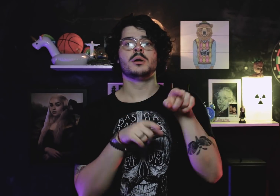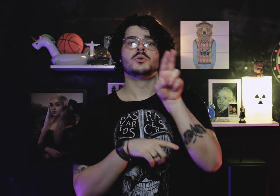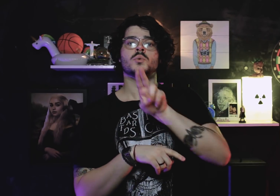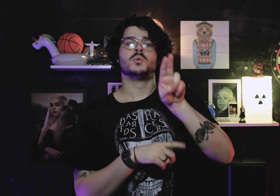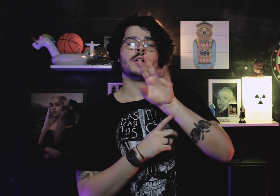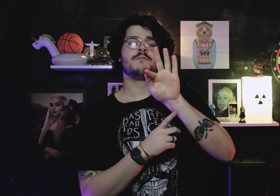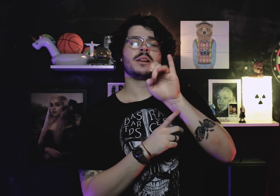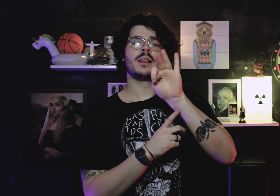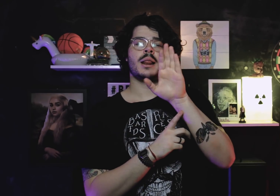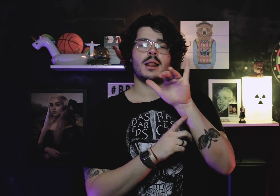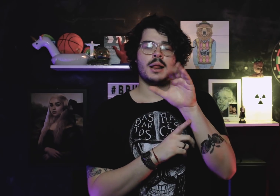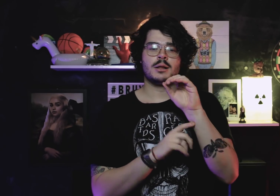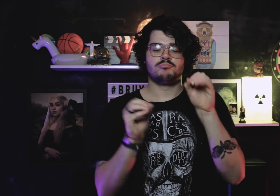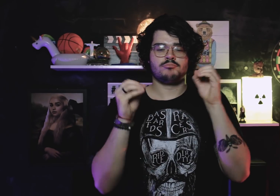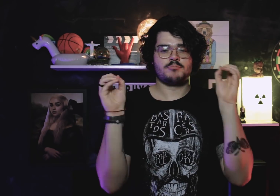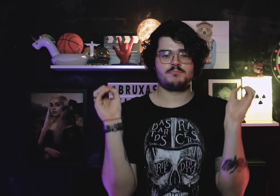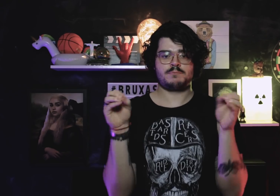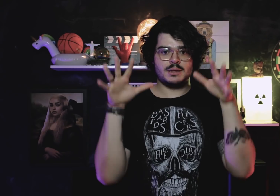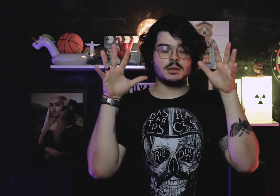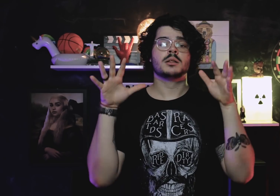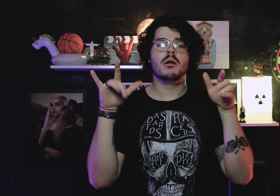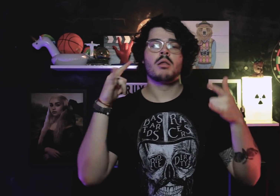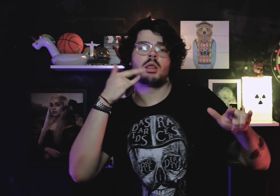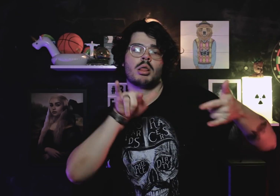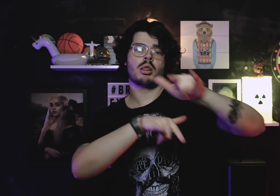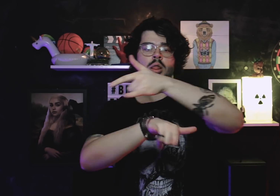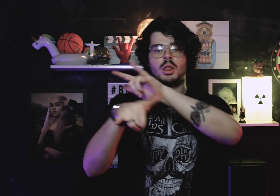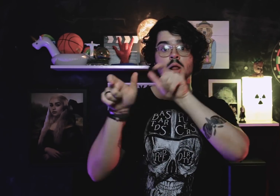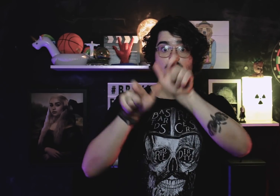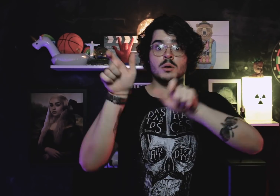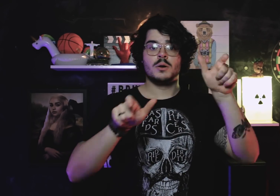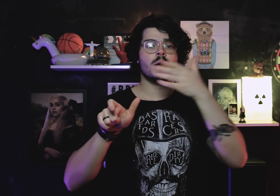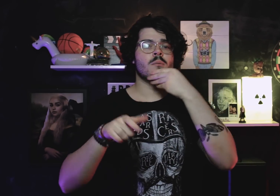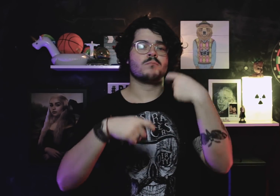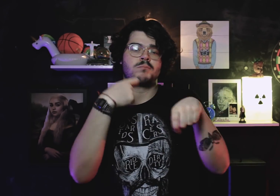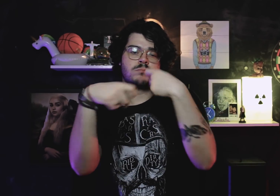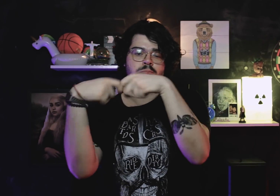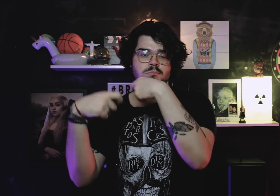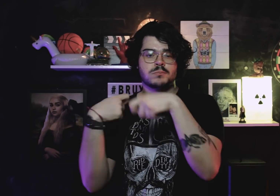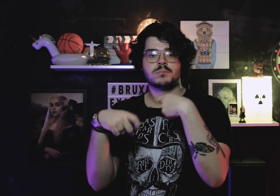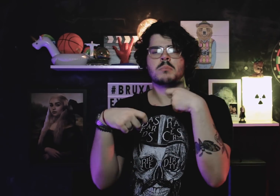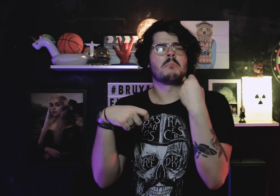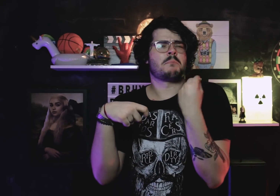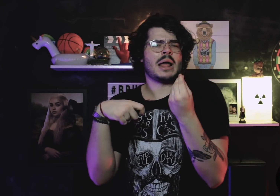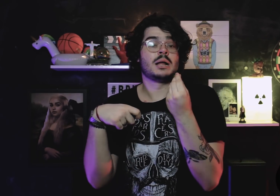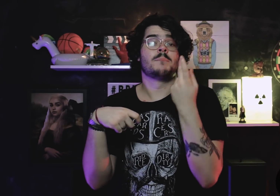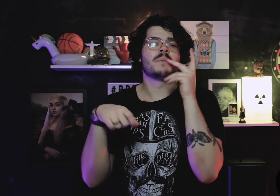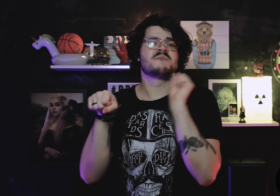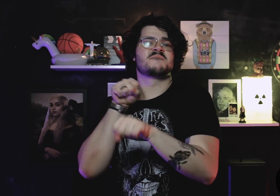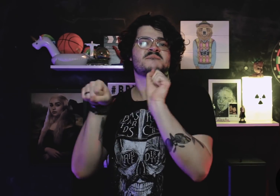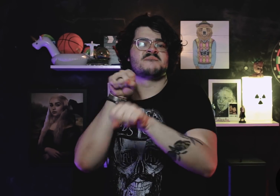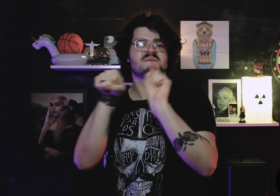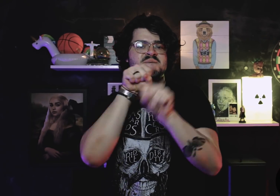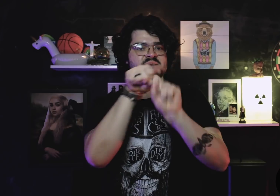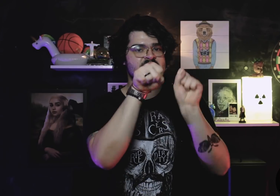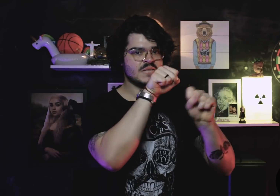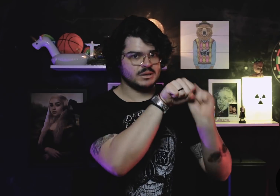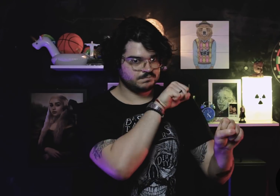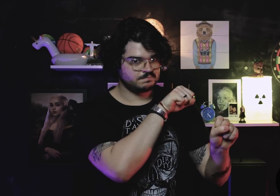and for using sexual spell to kill men,